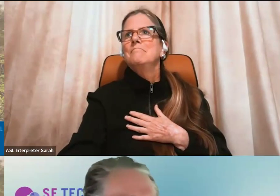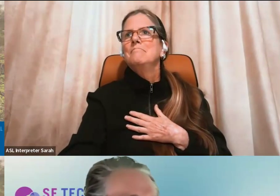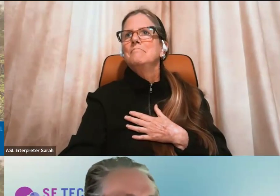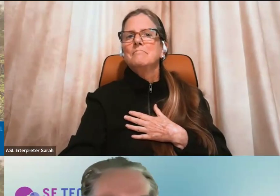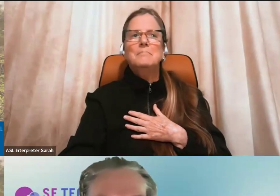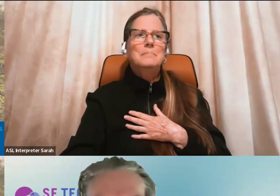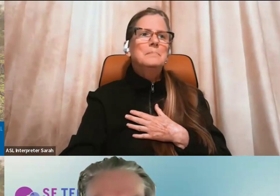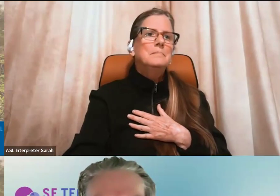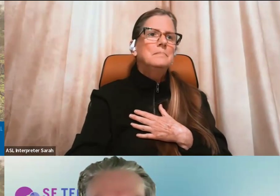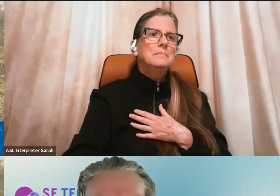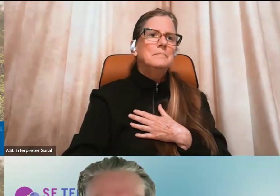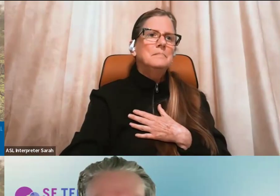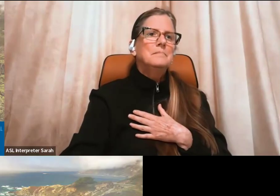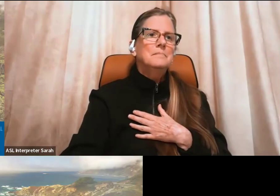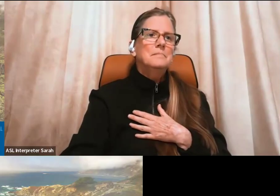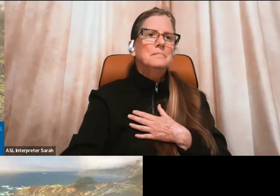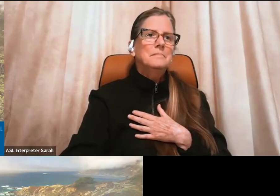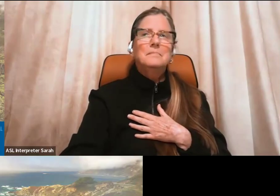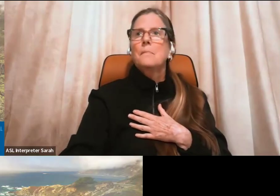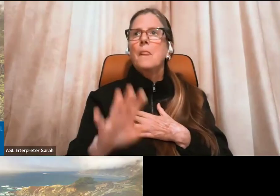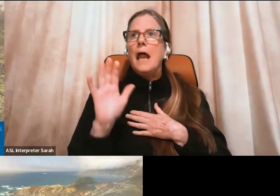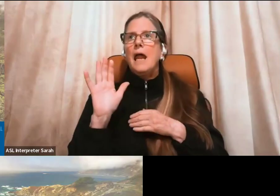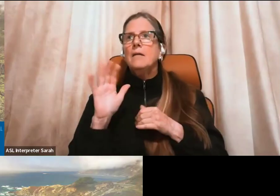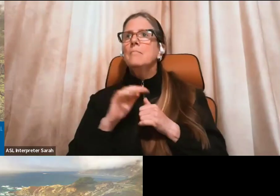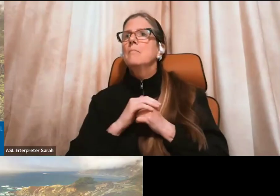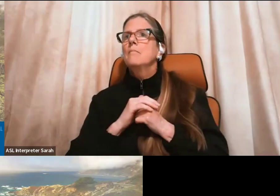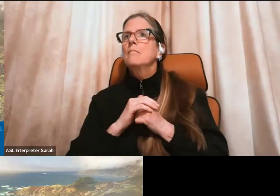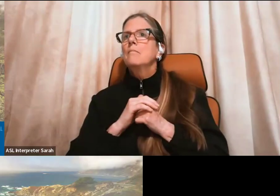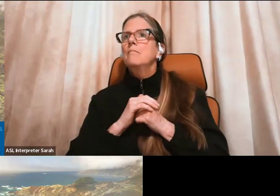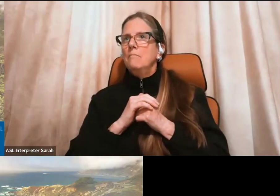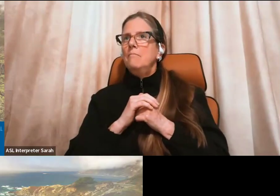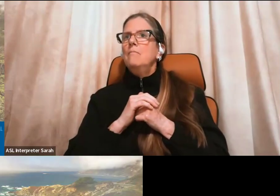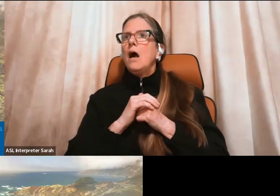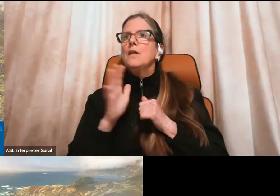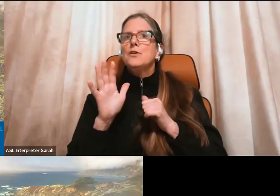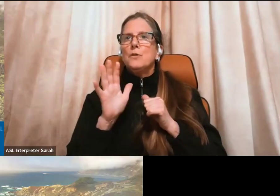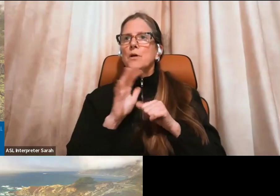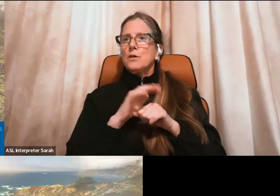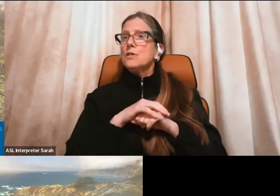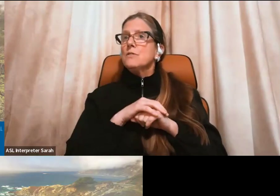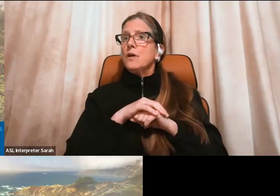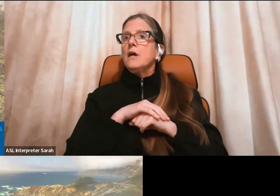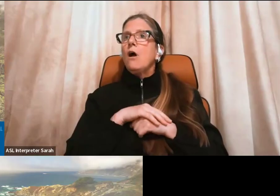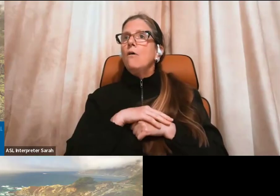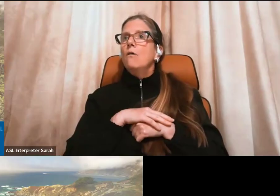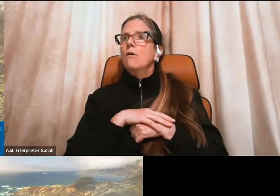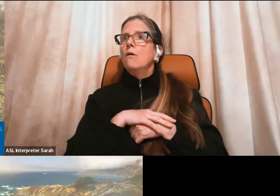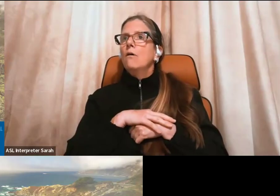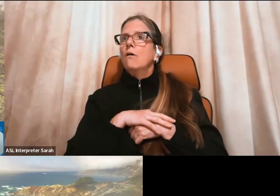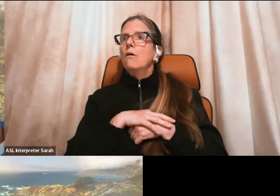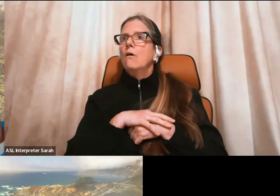to you soon. Thanks, Jeremy. Are the interpreters free to go?